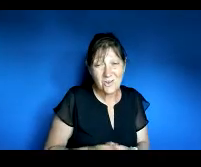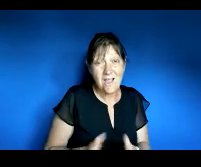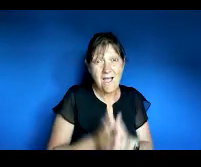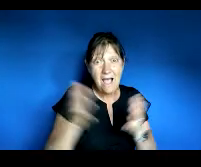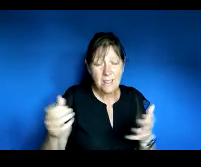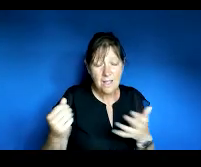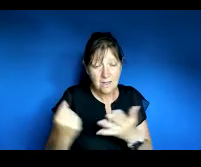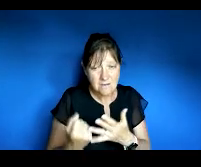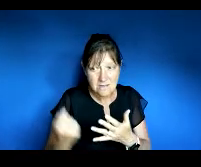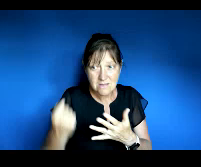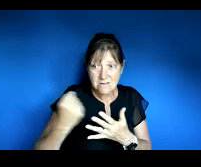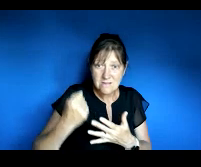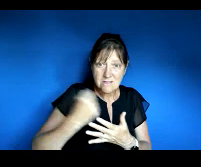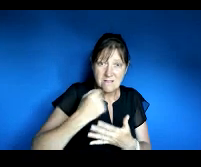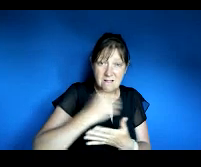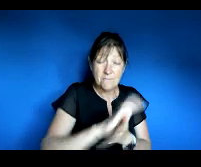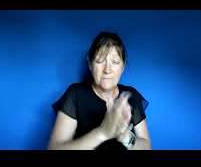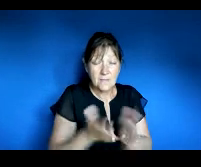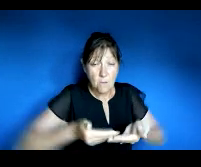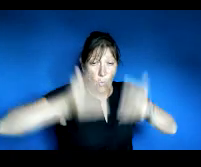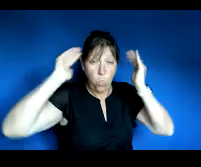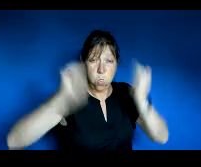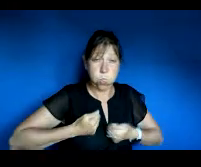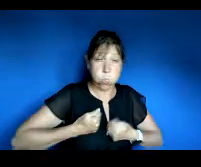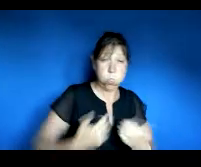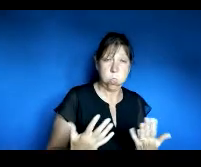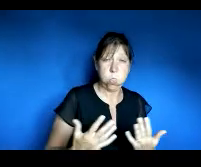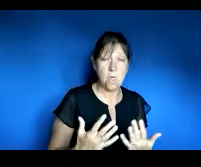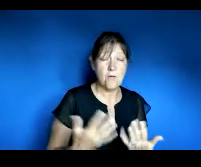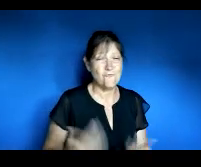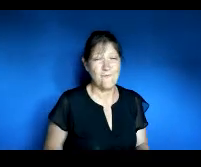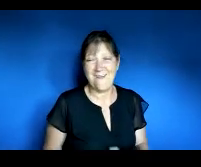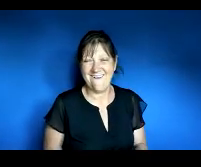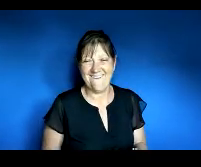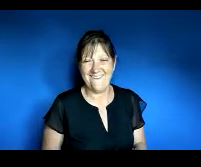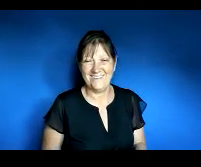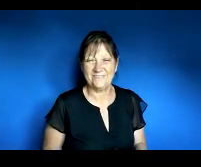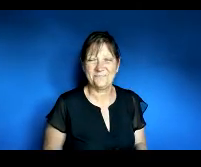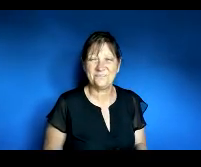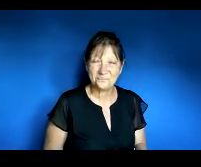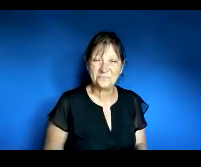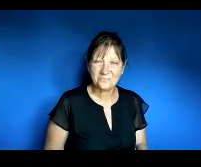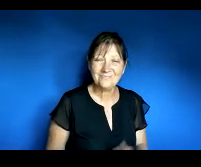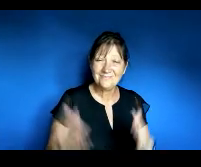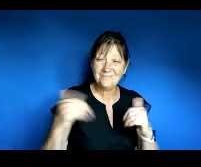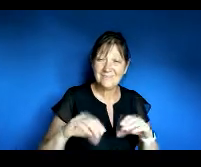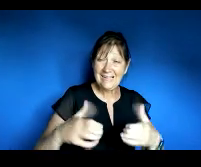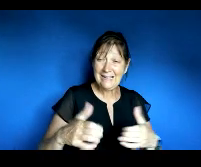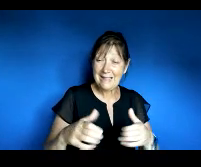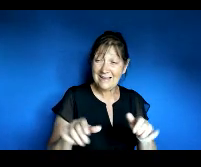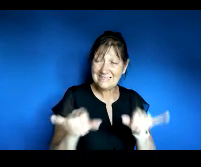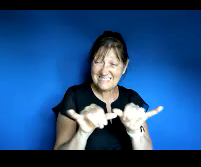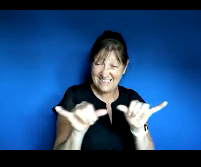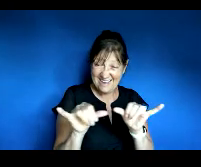So you don't want to burn yourself out too soon. Classroom sizes can be really variable and can be really variable from your previous experience.